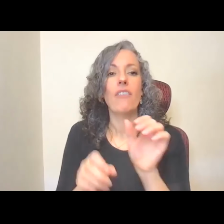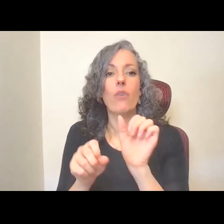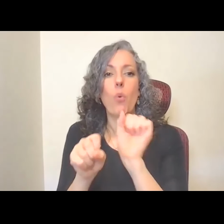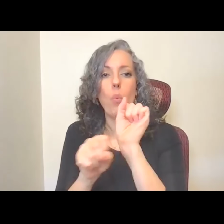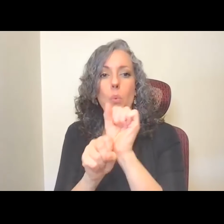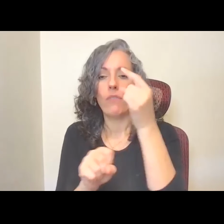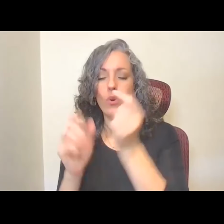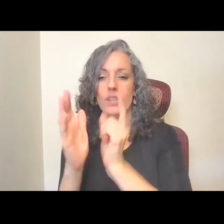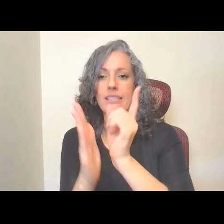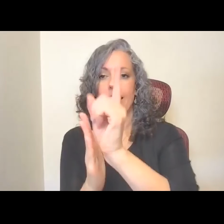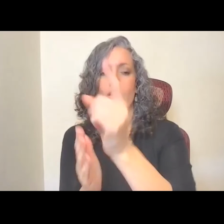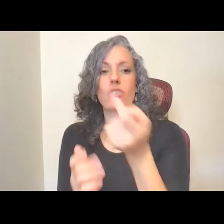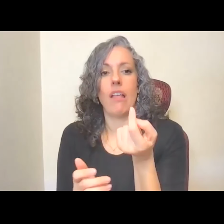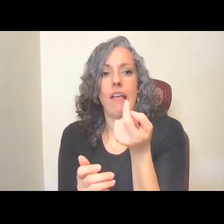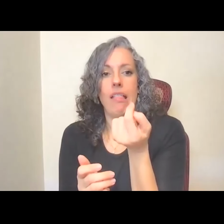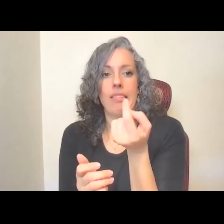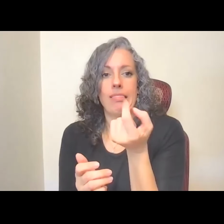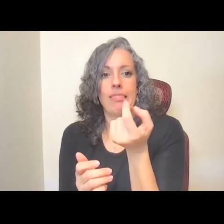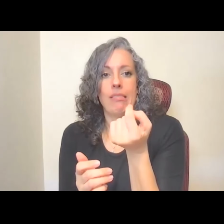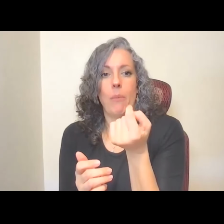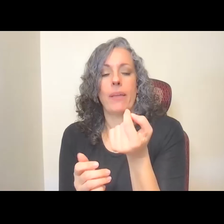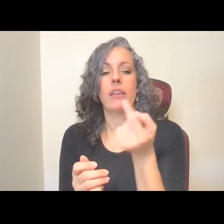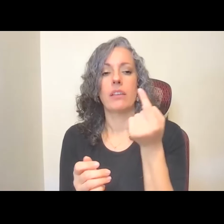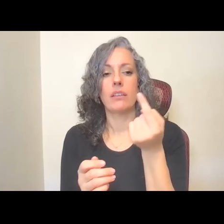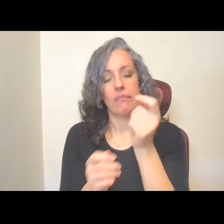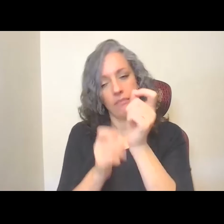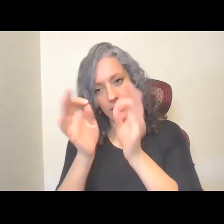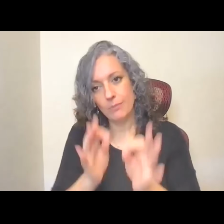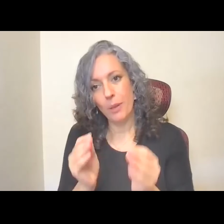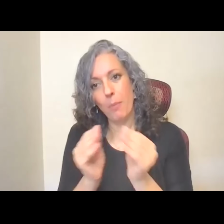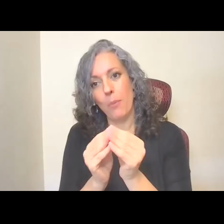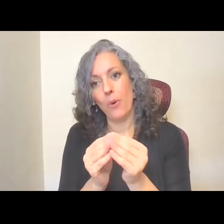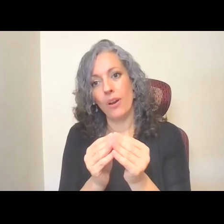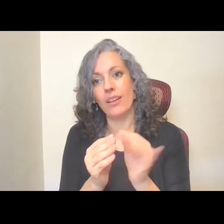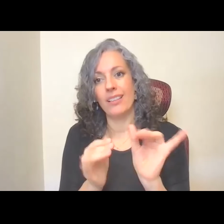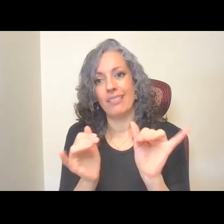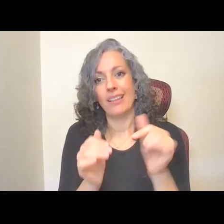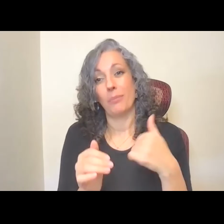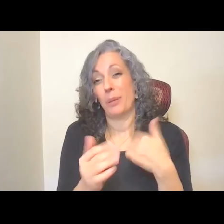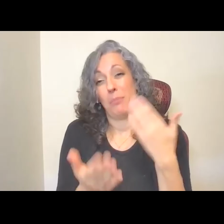bit all of that for people like me who might not be super familiar with that. The next category